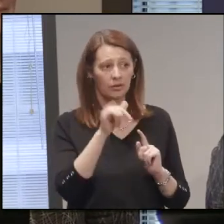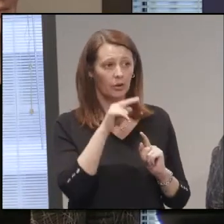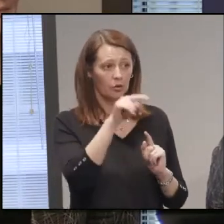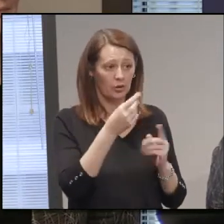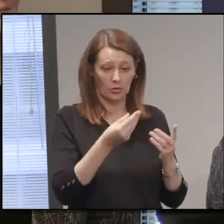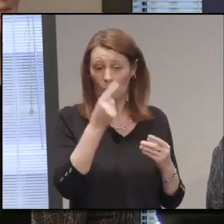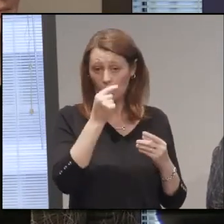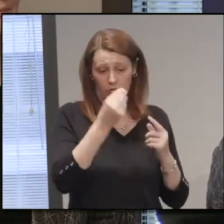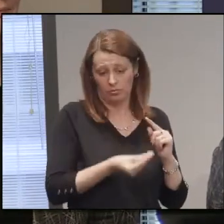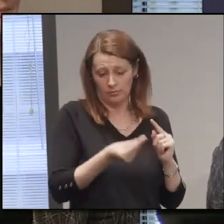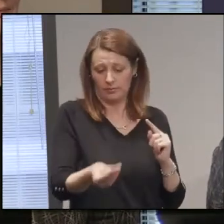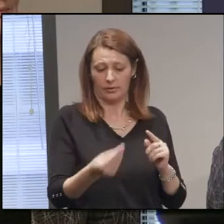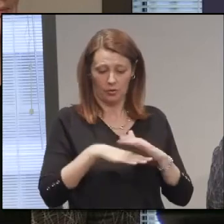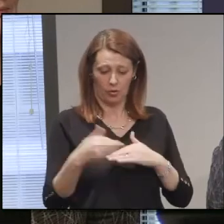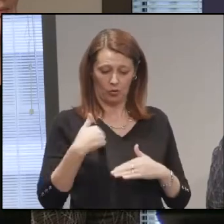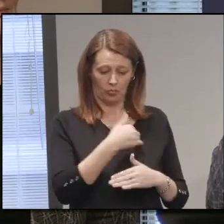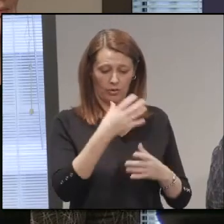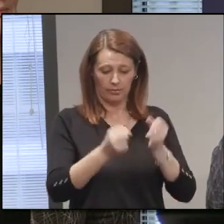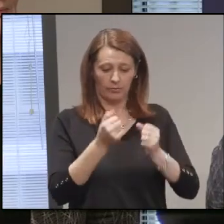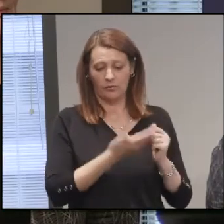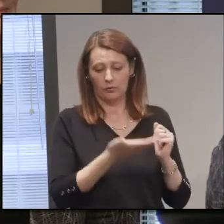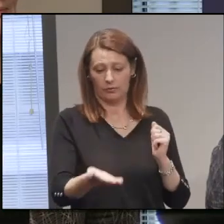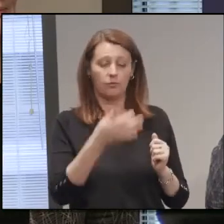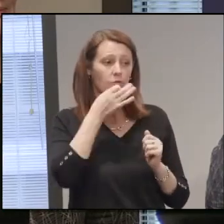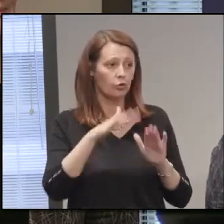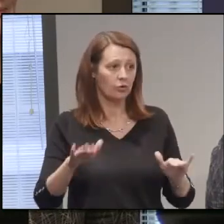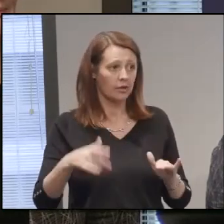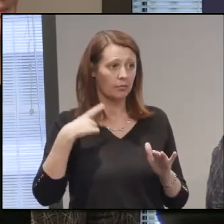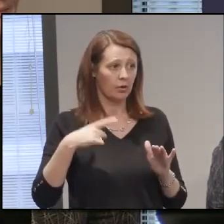of these in your breast milk to your children because they are lipophilic, and they do go